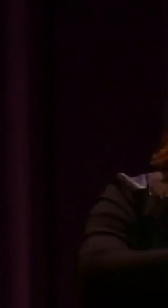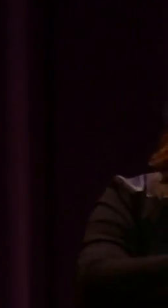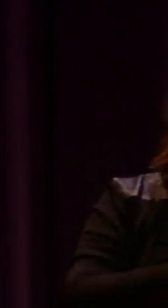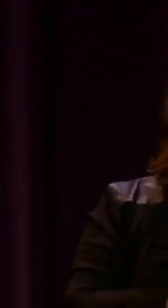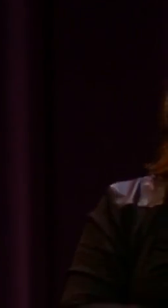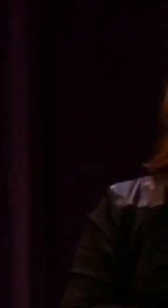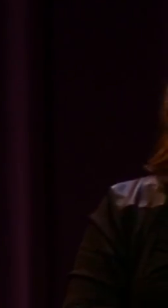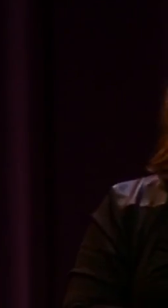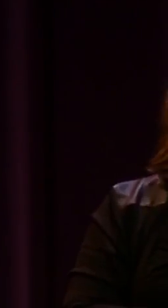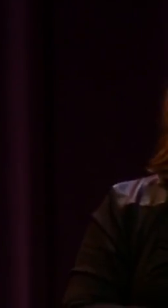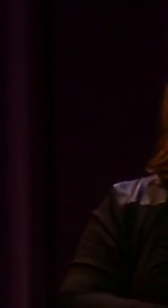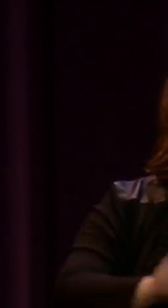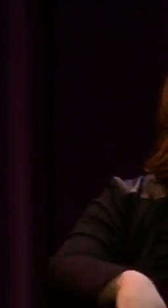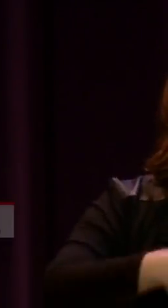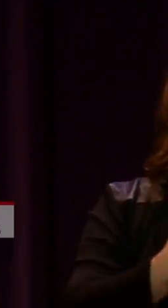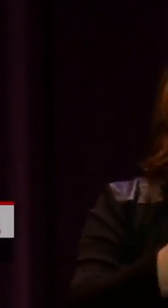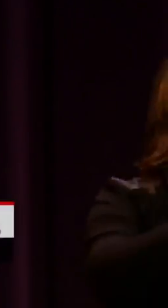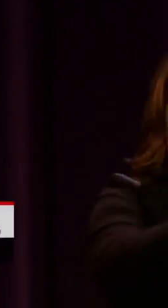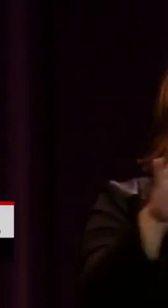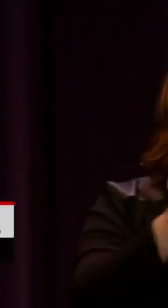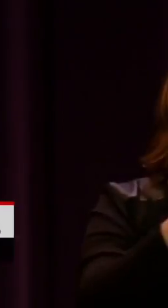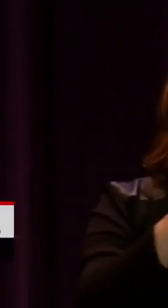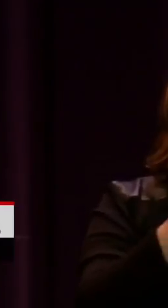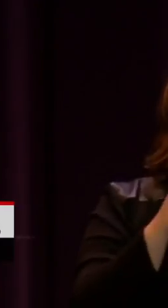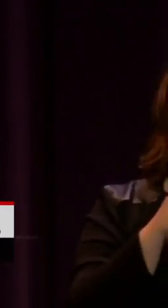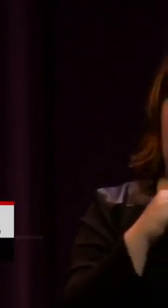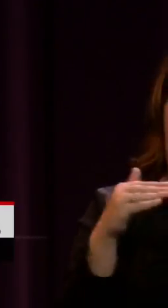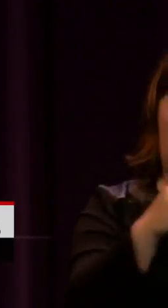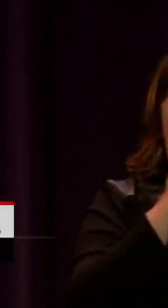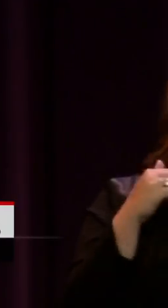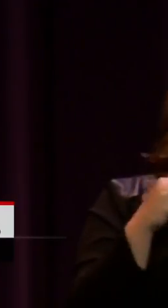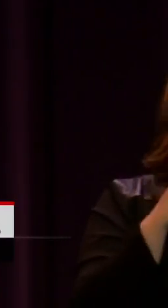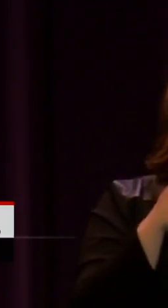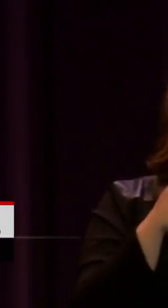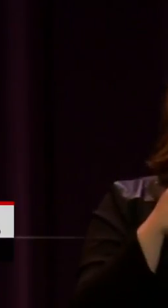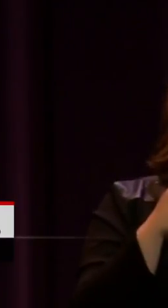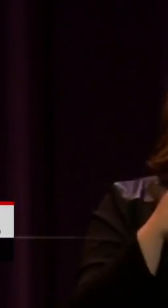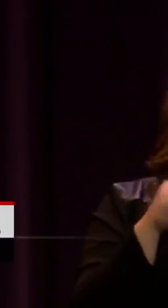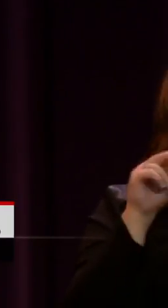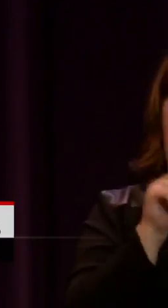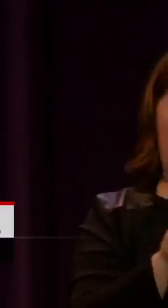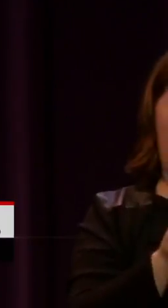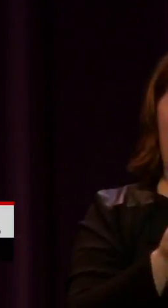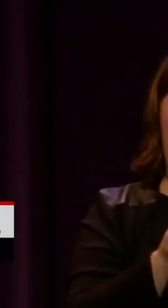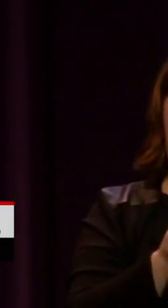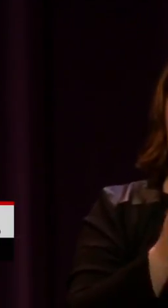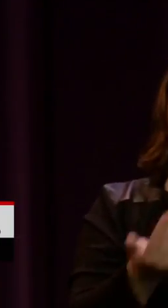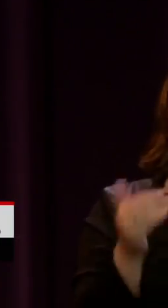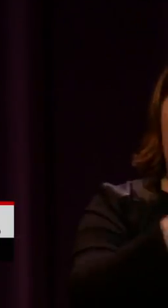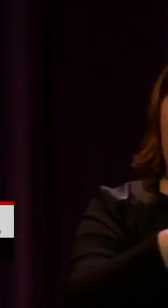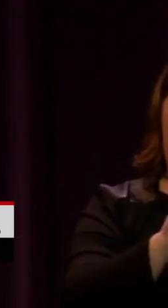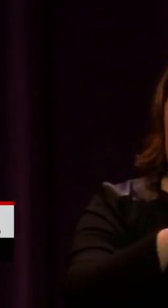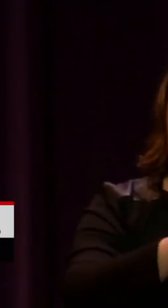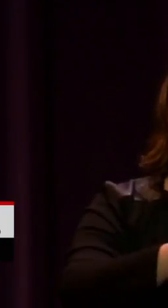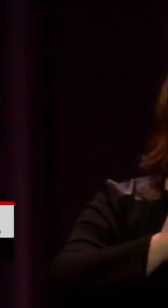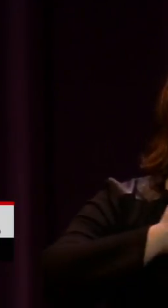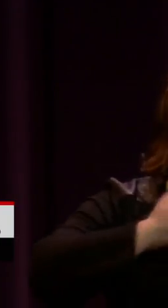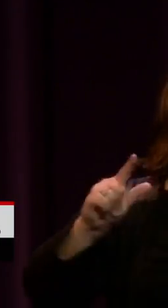ALL COMMENTS WILL BE GIVEN EQUAL WEIGHT FOR REVIEW BY THE NEW COLUMBIA STATEHOOD COMMISSION. I WOULD LIKE TO REEMPHASIZE THAT THAT ALL COMMENTS, WHETHER THEY